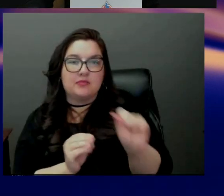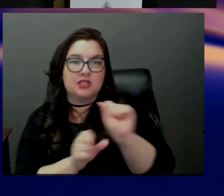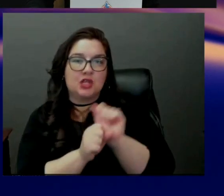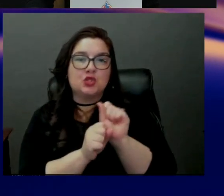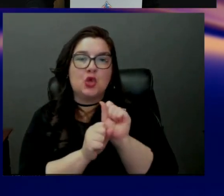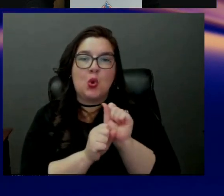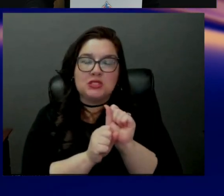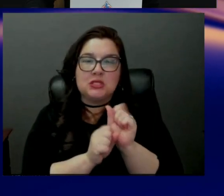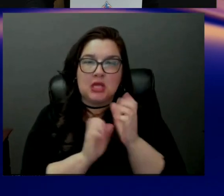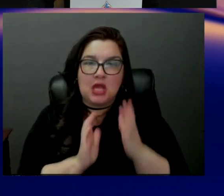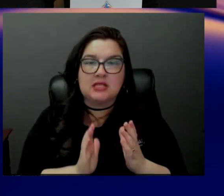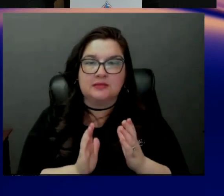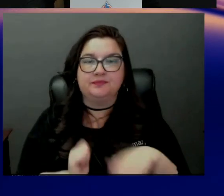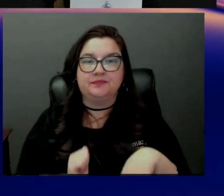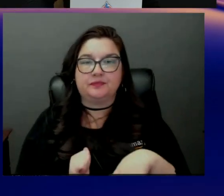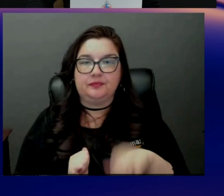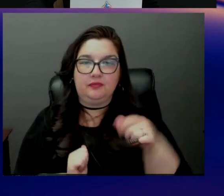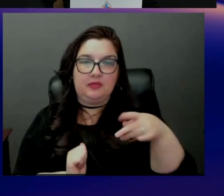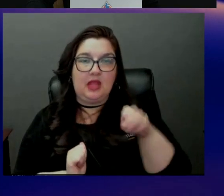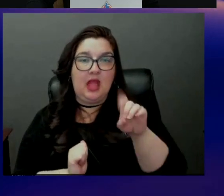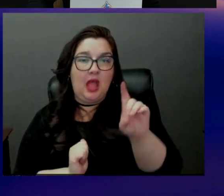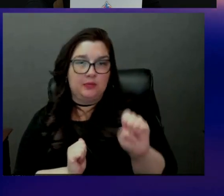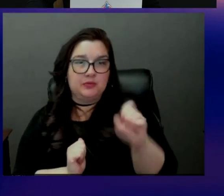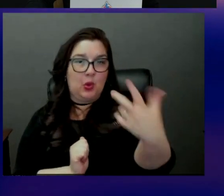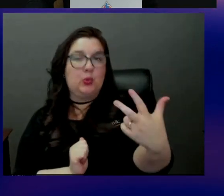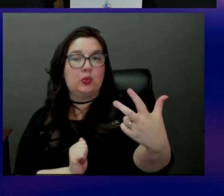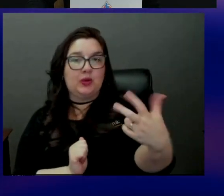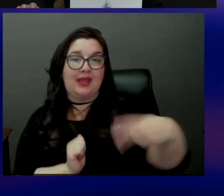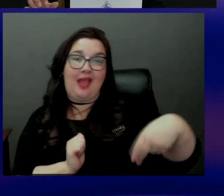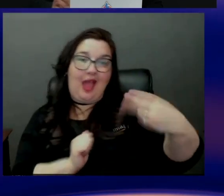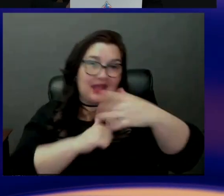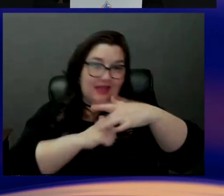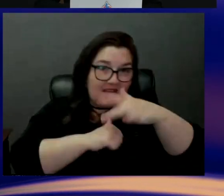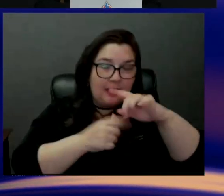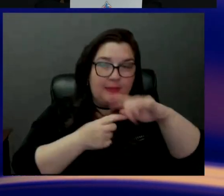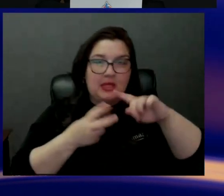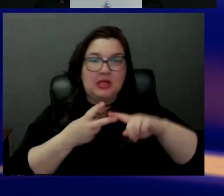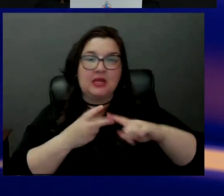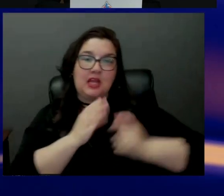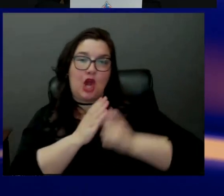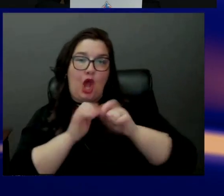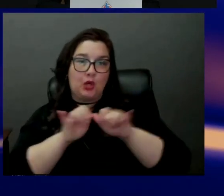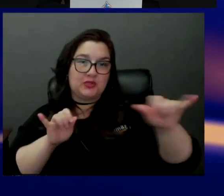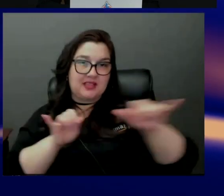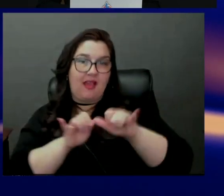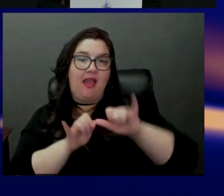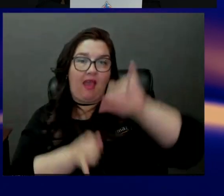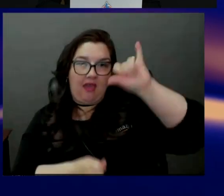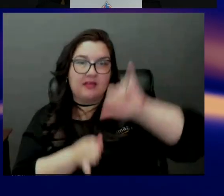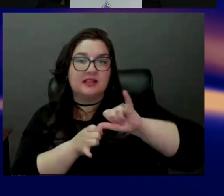So we have episode three high availability and auto scaling. In this episode, Harrison Sherwin came back with me